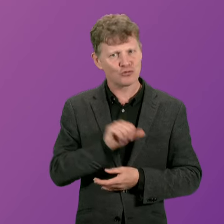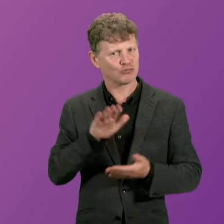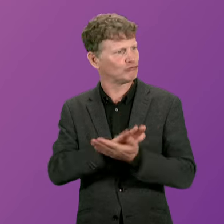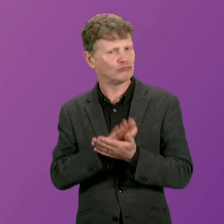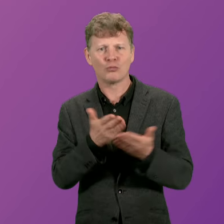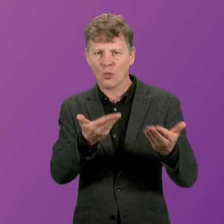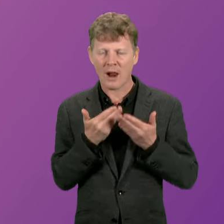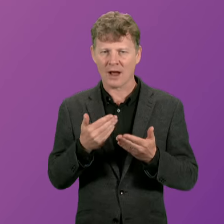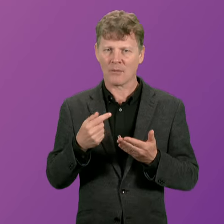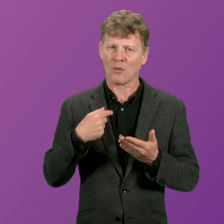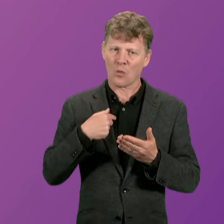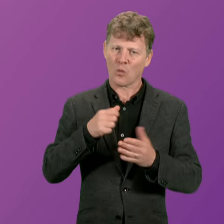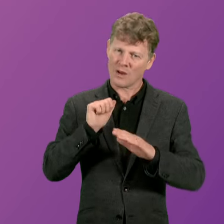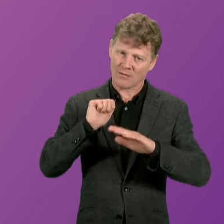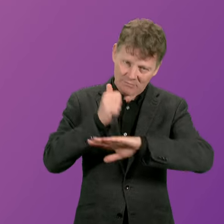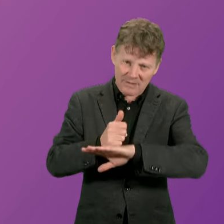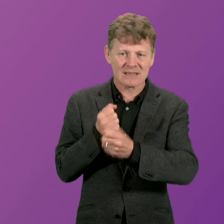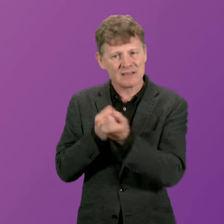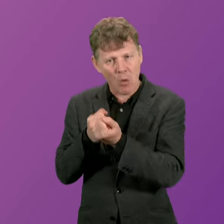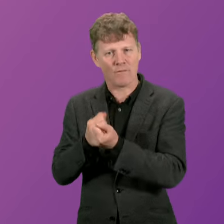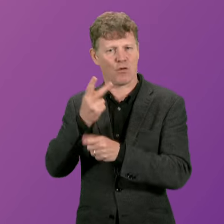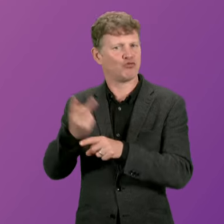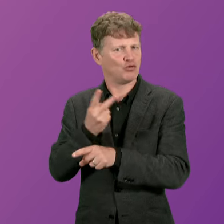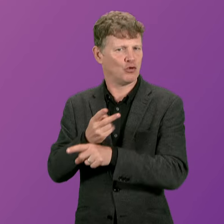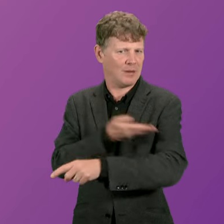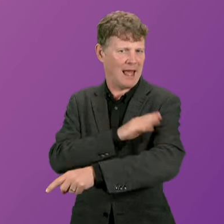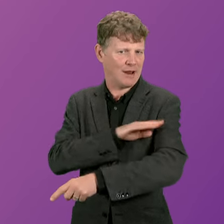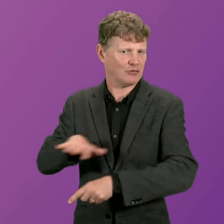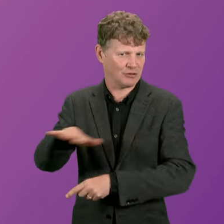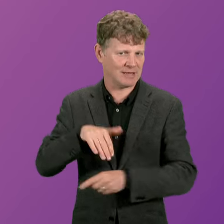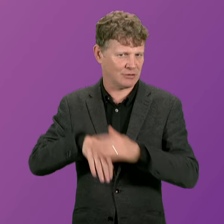that we are putting in place for the renewable energy sector in Scotland.